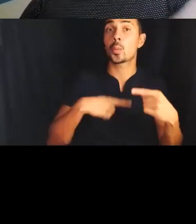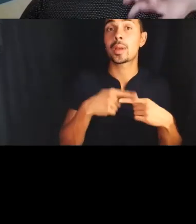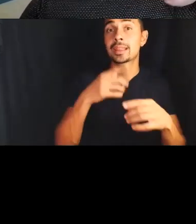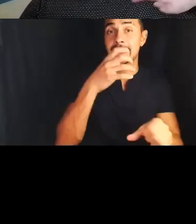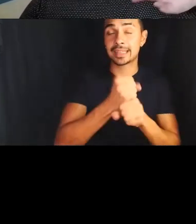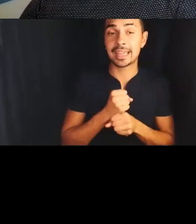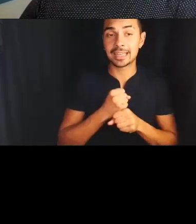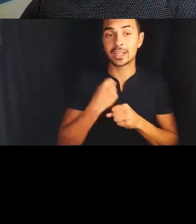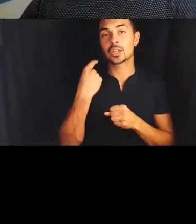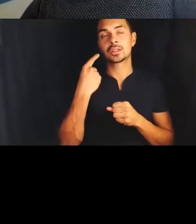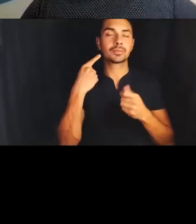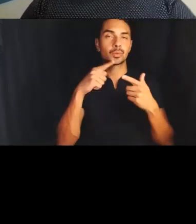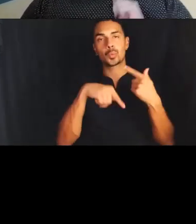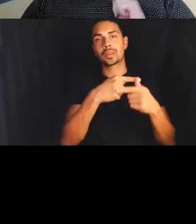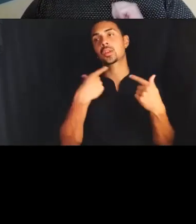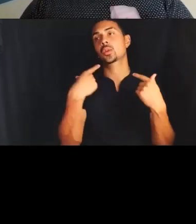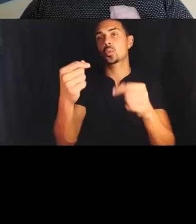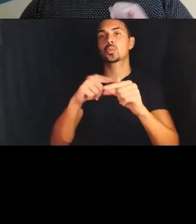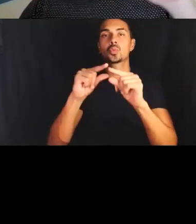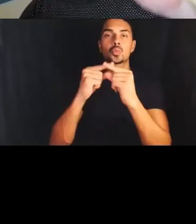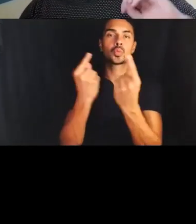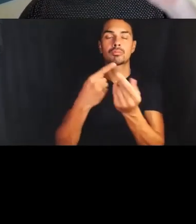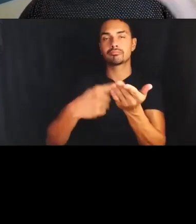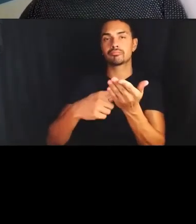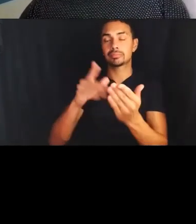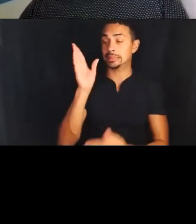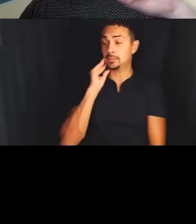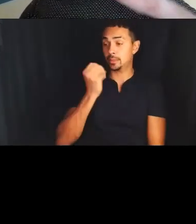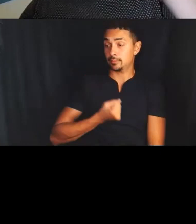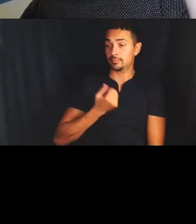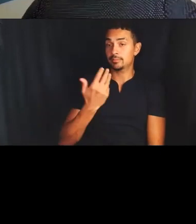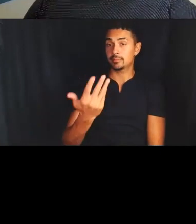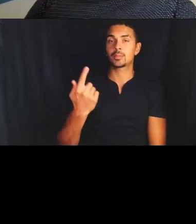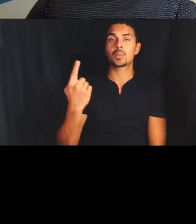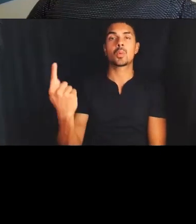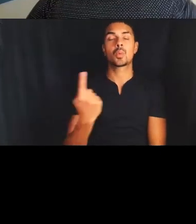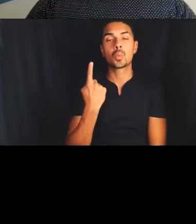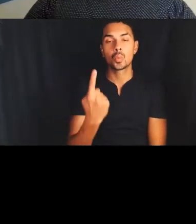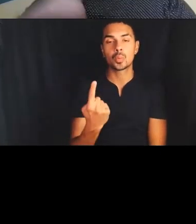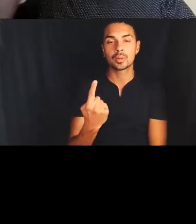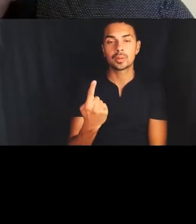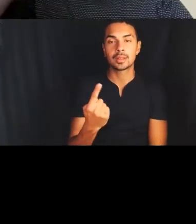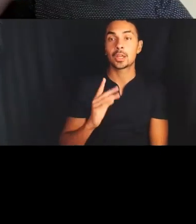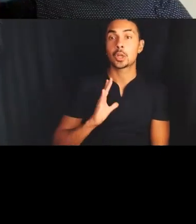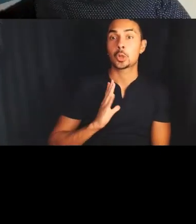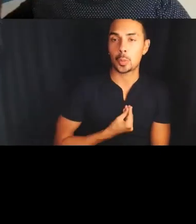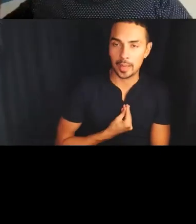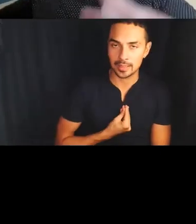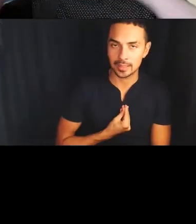go to groups or get to speak about their experiences, it's always as a trans person or as Native